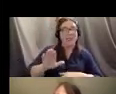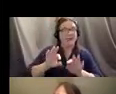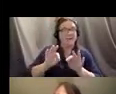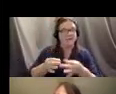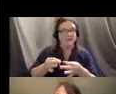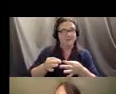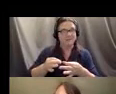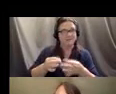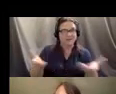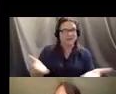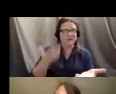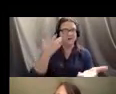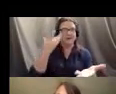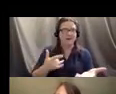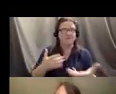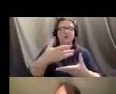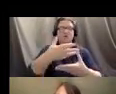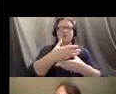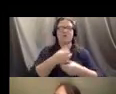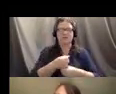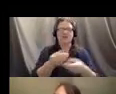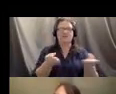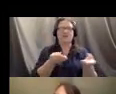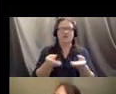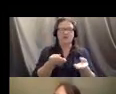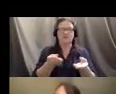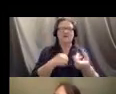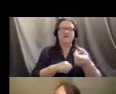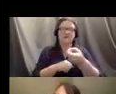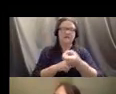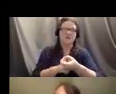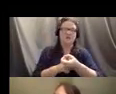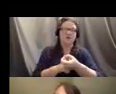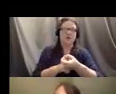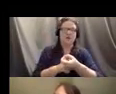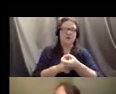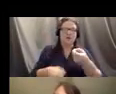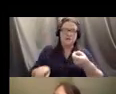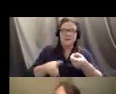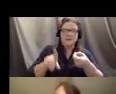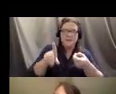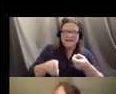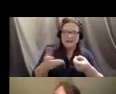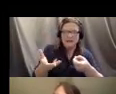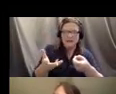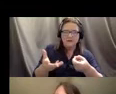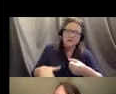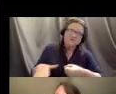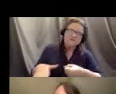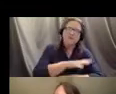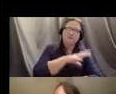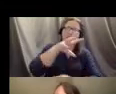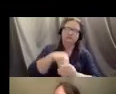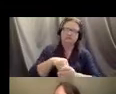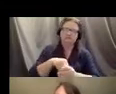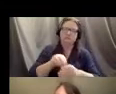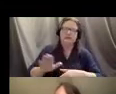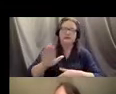in California receive services and supports that they need to fully participate in their community.